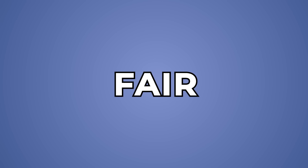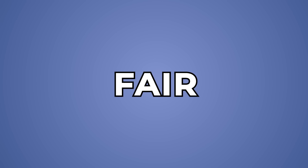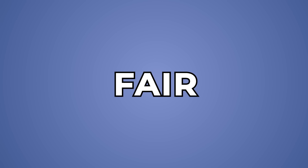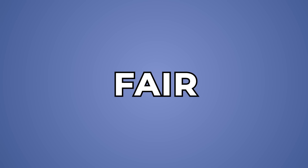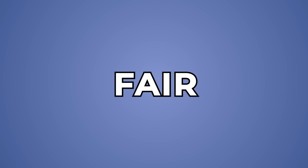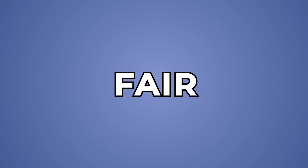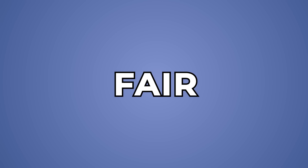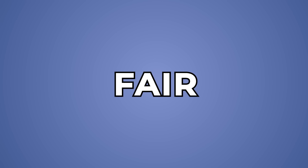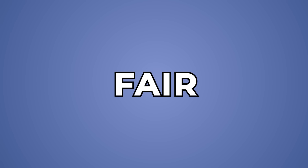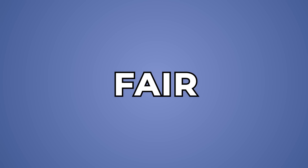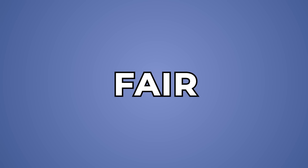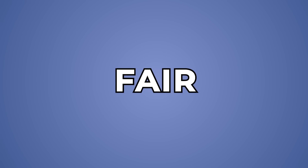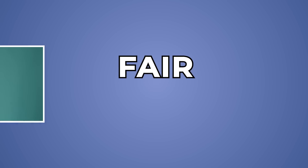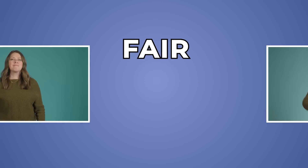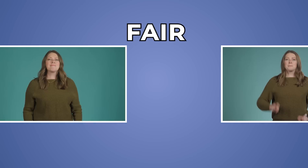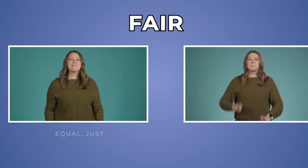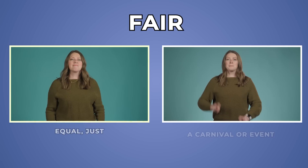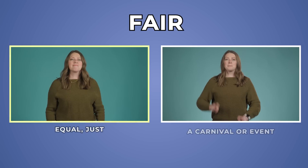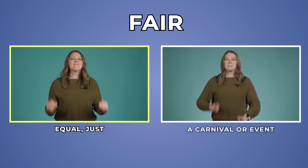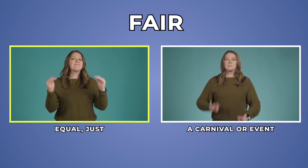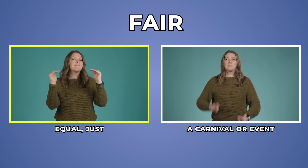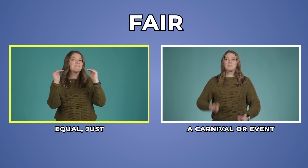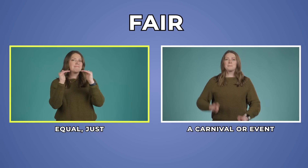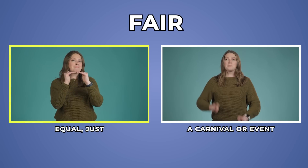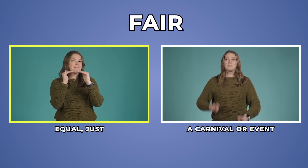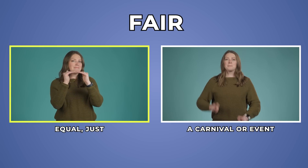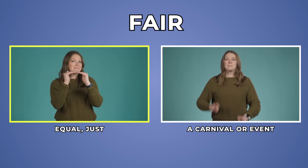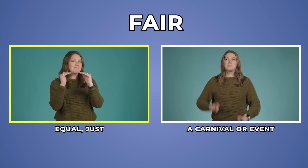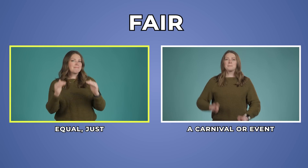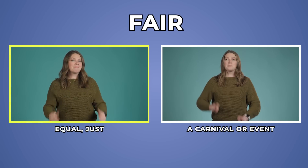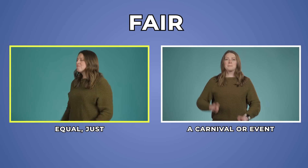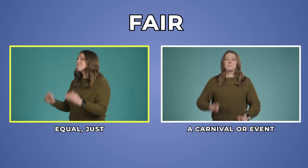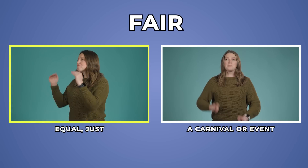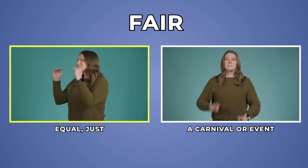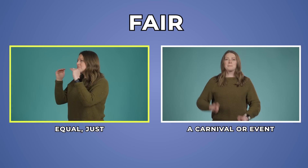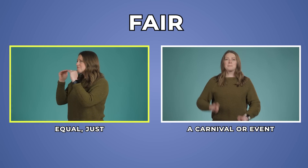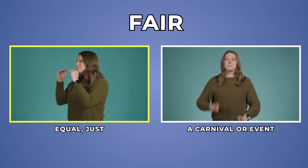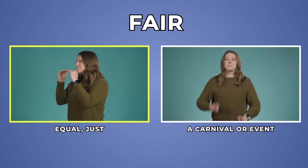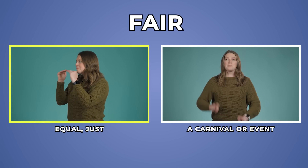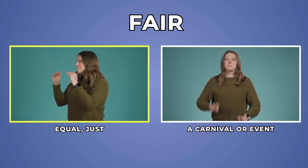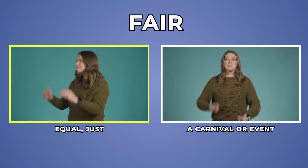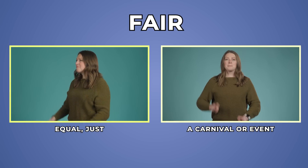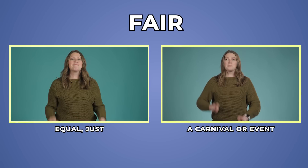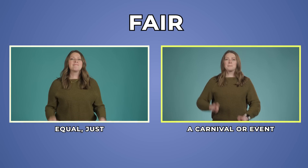Fair. Equal, just.